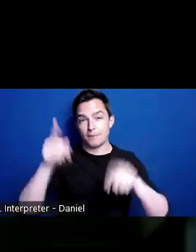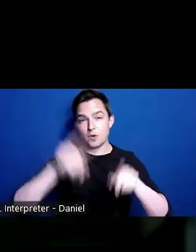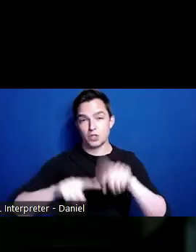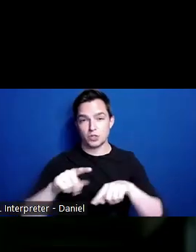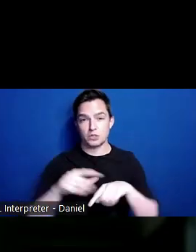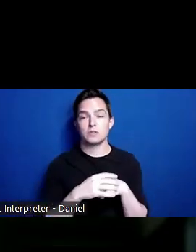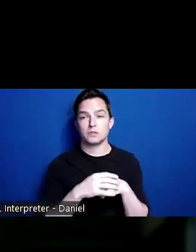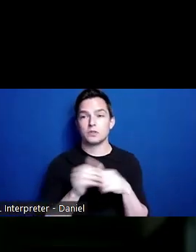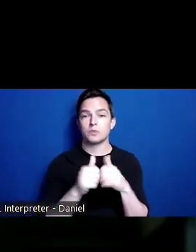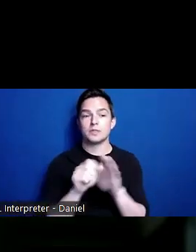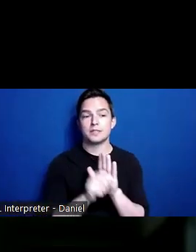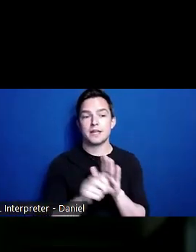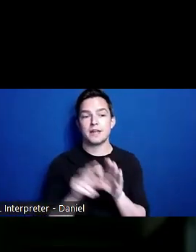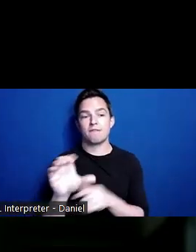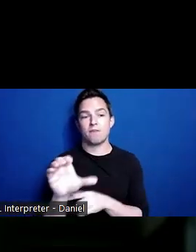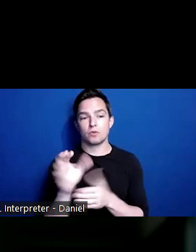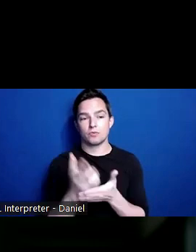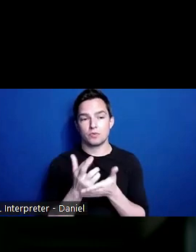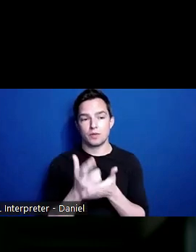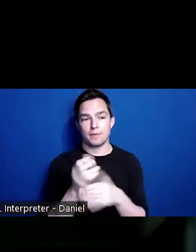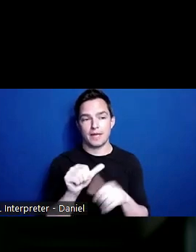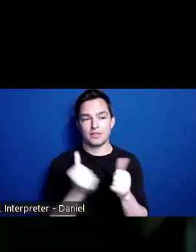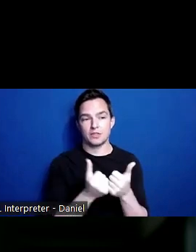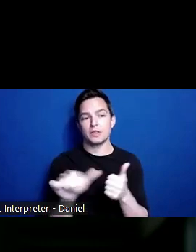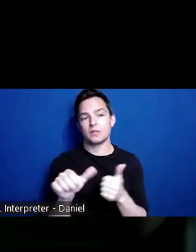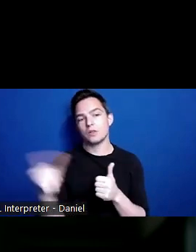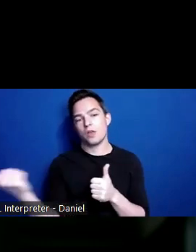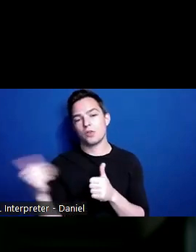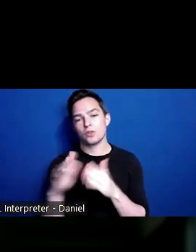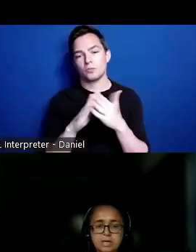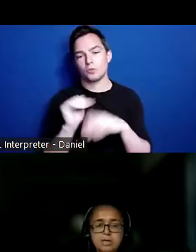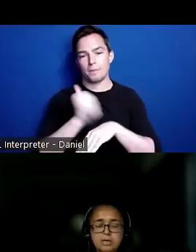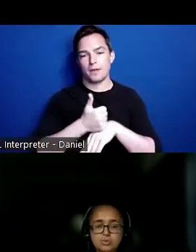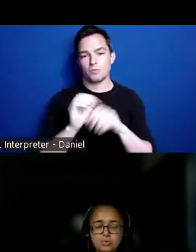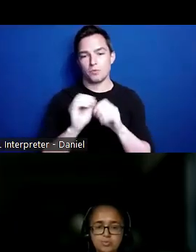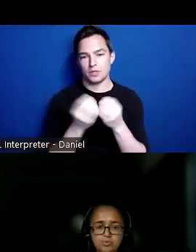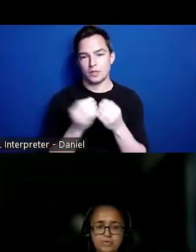with state vocational rehabilitation agencies and other community-based organizations to improve